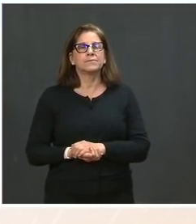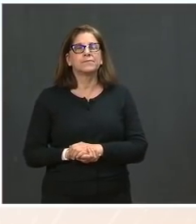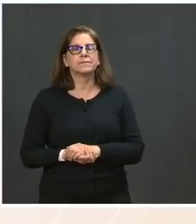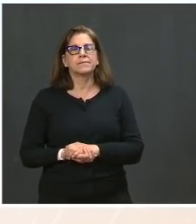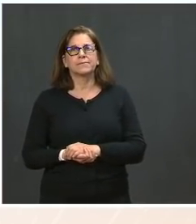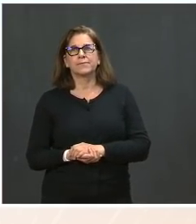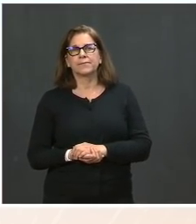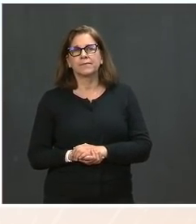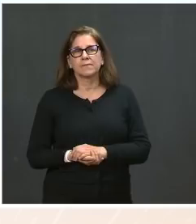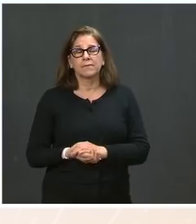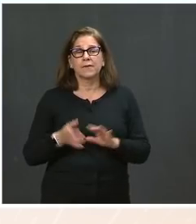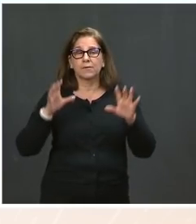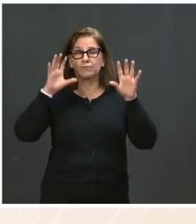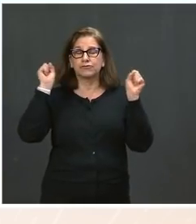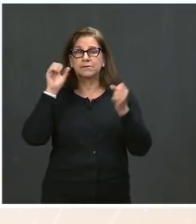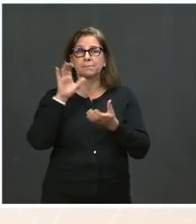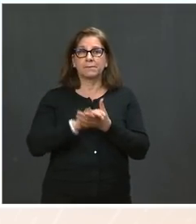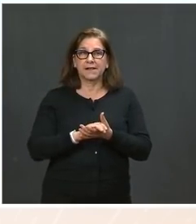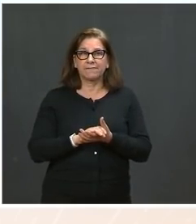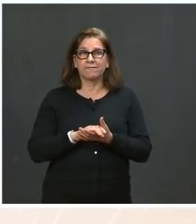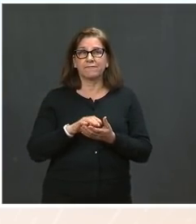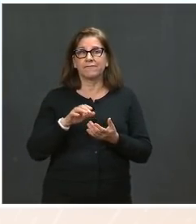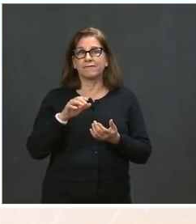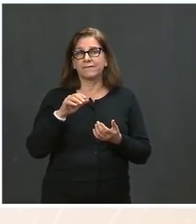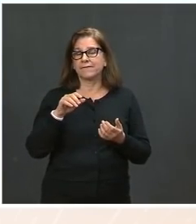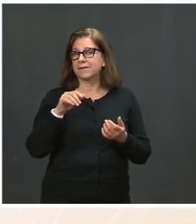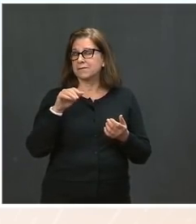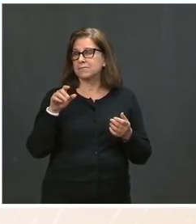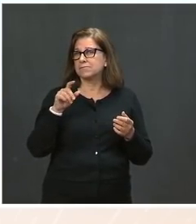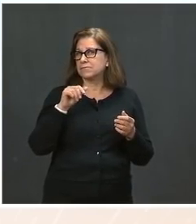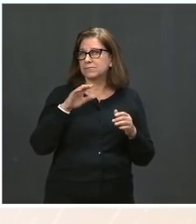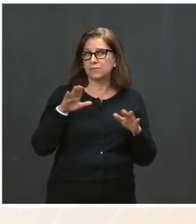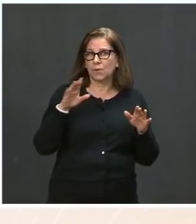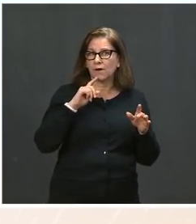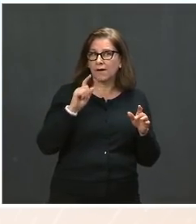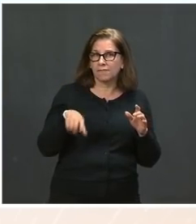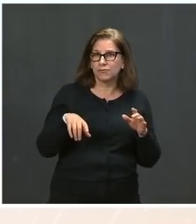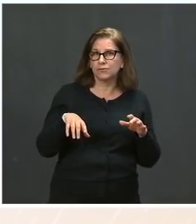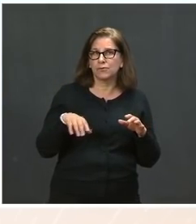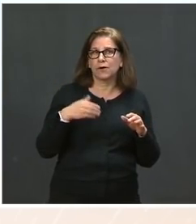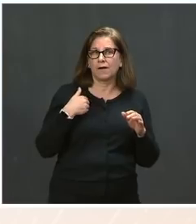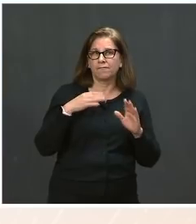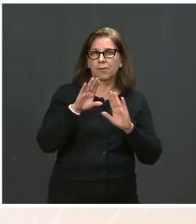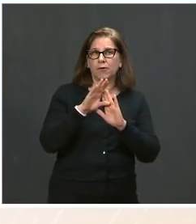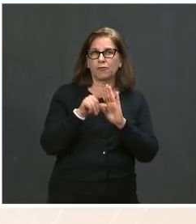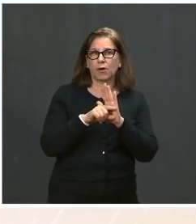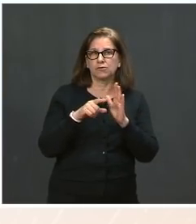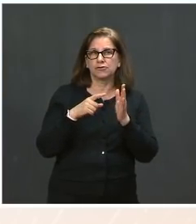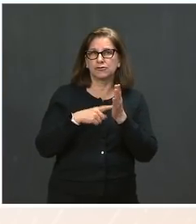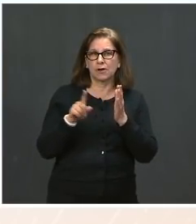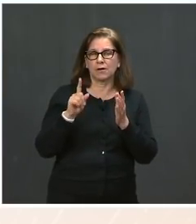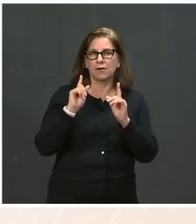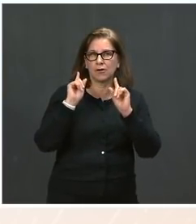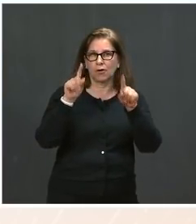that you do not have to undergo a background check when you are at a gun show? Ms. Psaki: No, it's not his belief. He believes that gun --